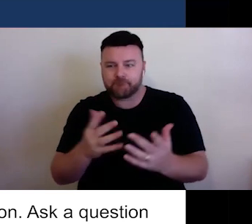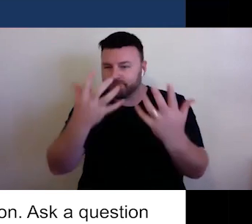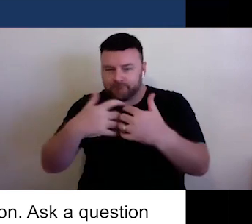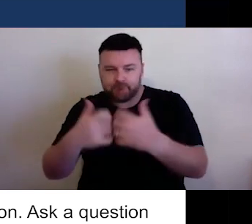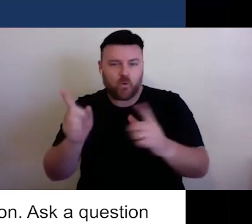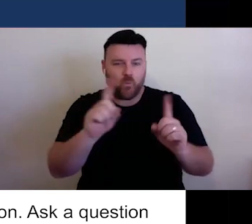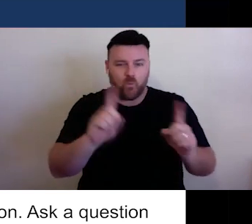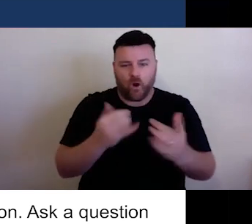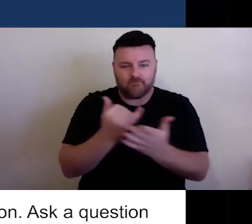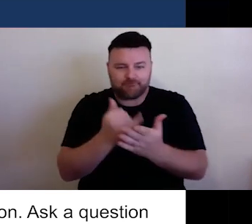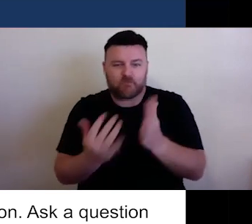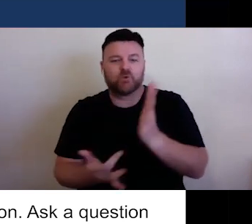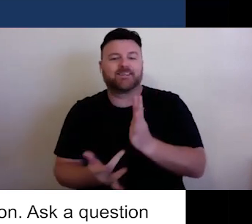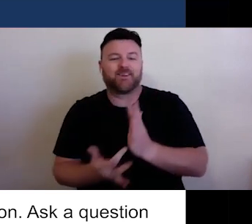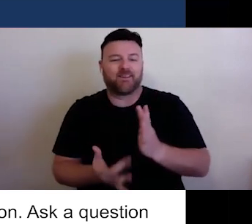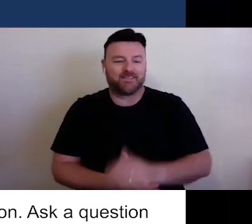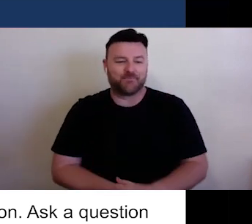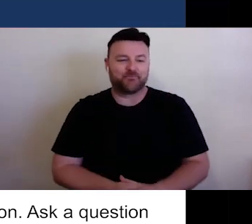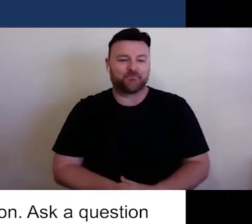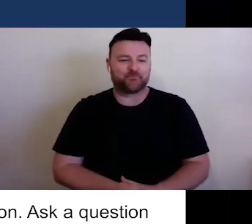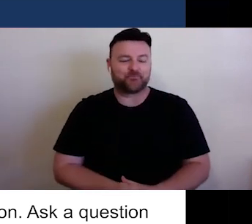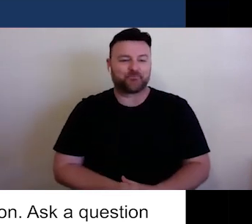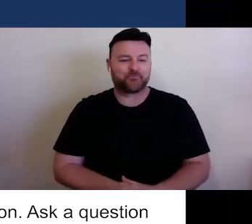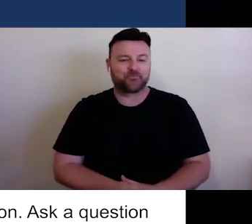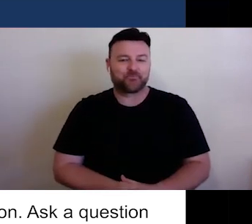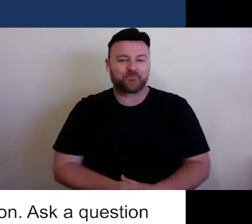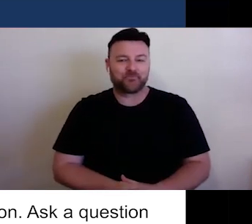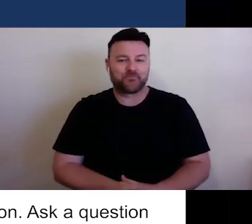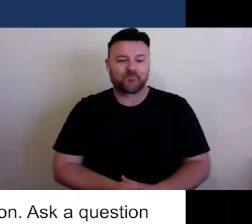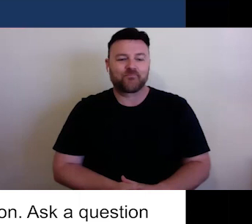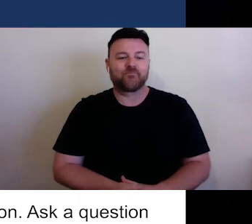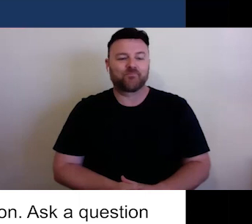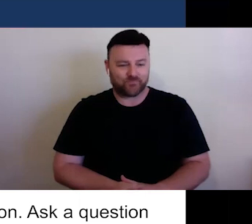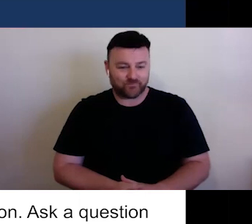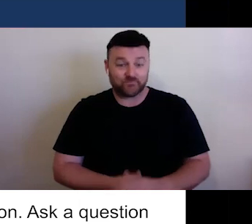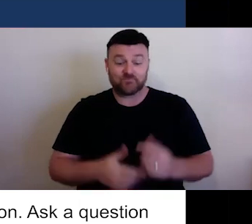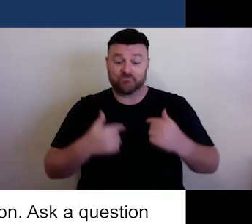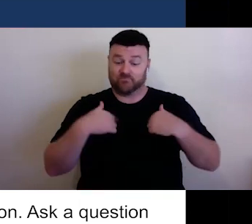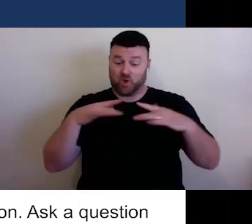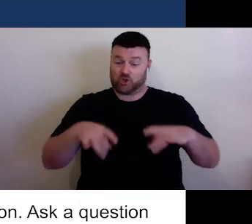any issues you might be having. Finally, this session will be